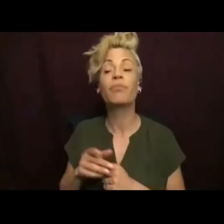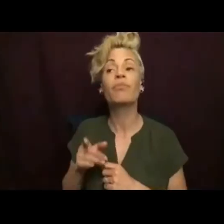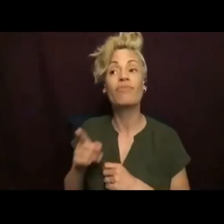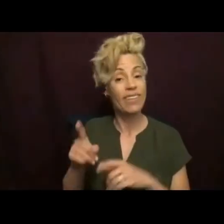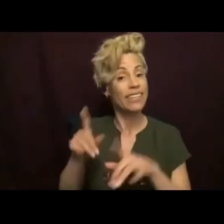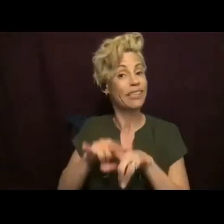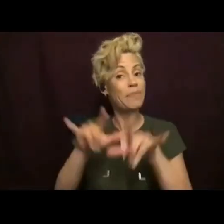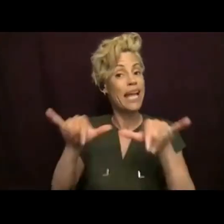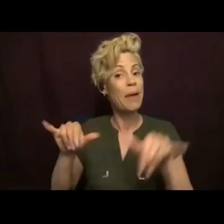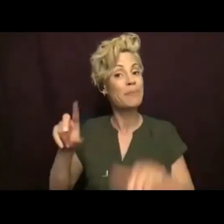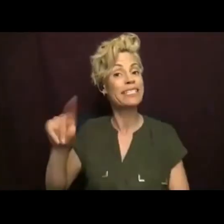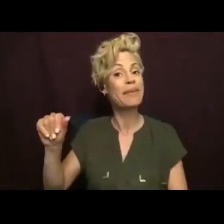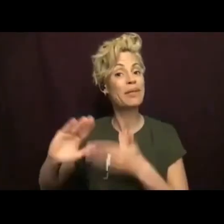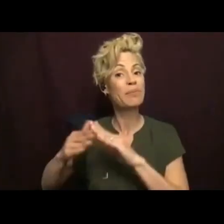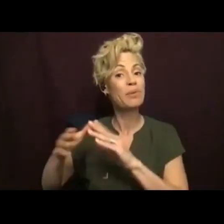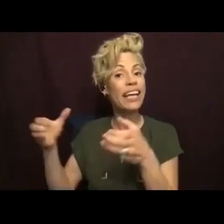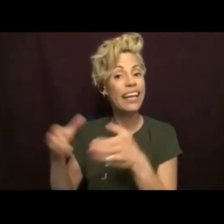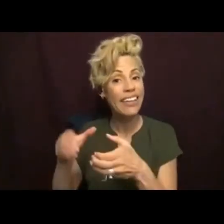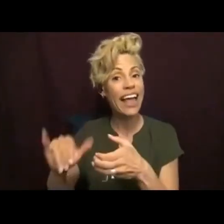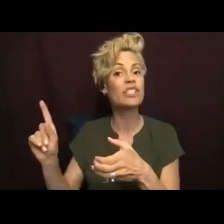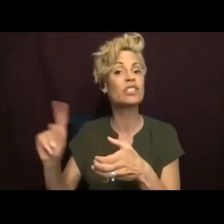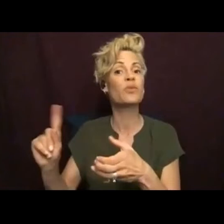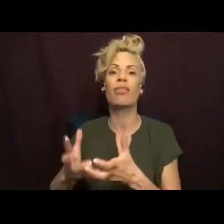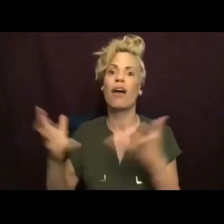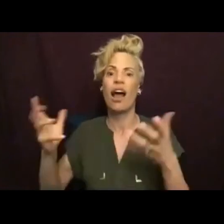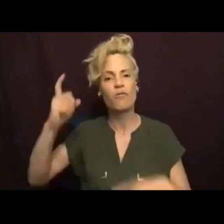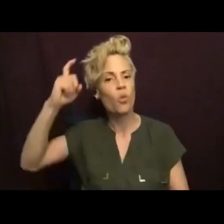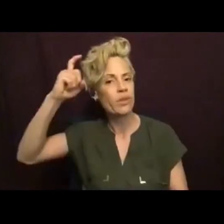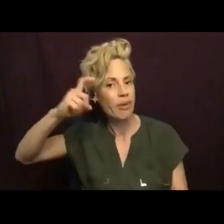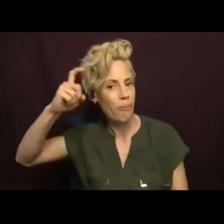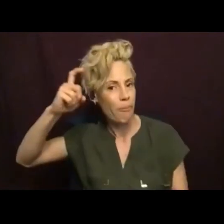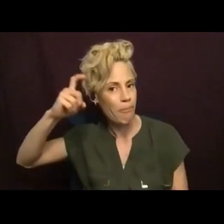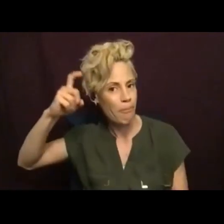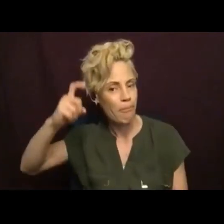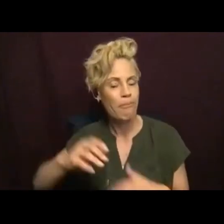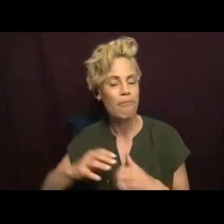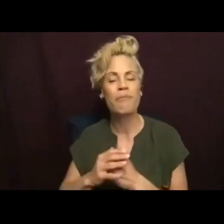is where so much of the wisdom and ability to adapt